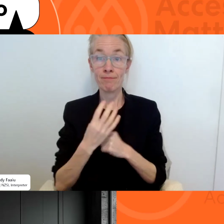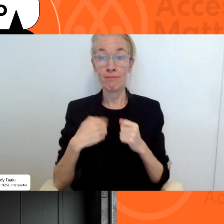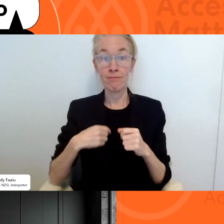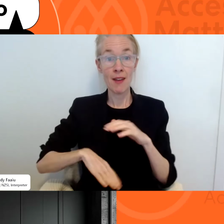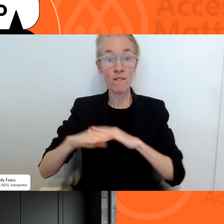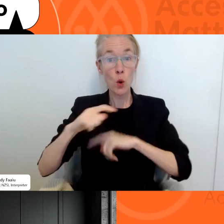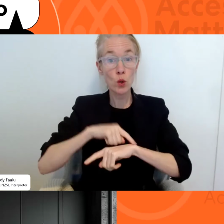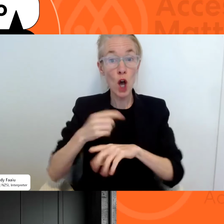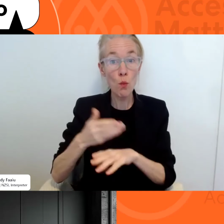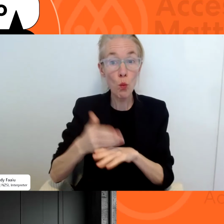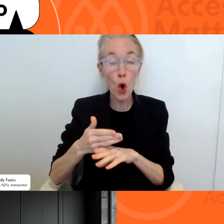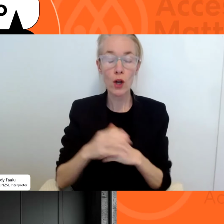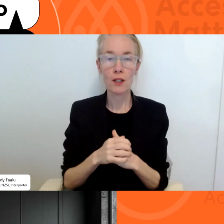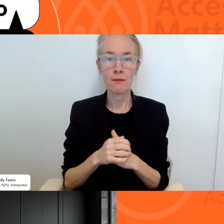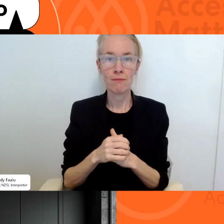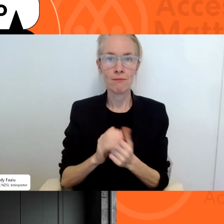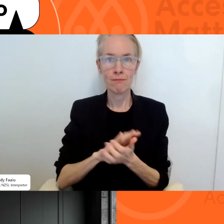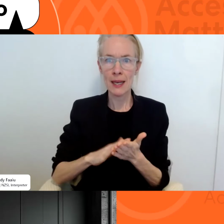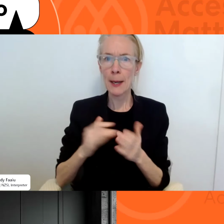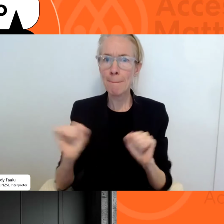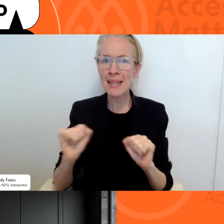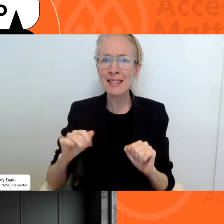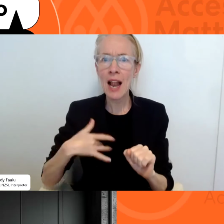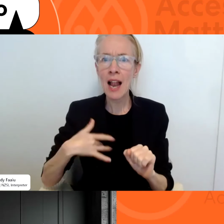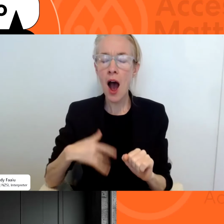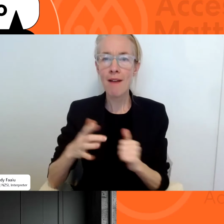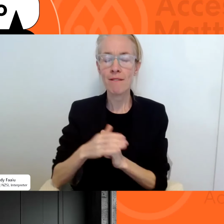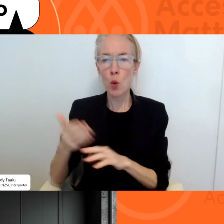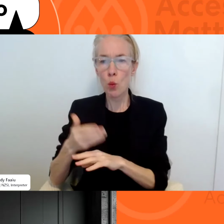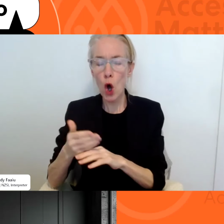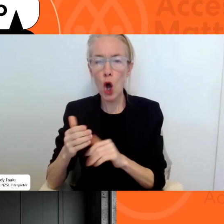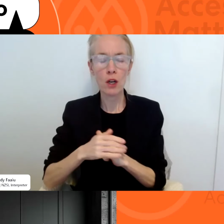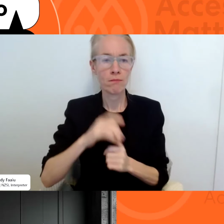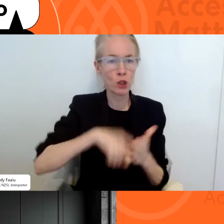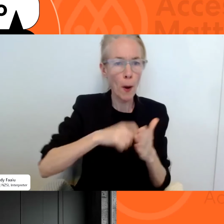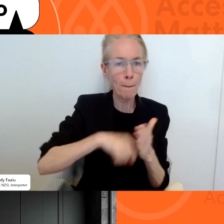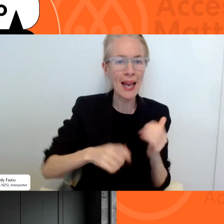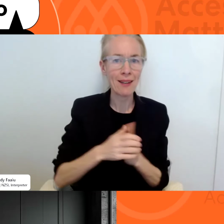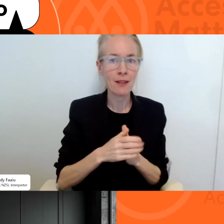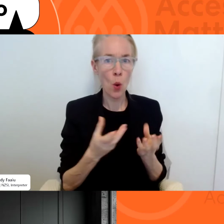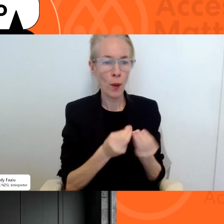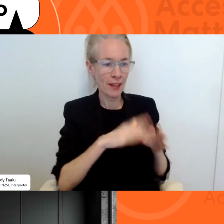parties, shopping, all the things that you must do as part of family